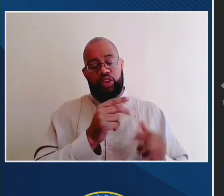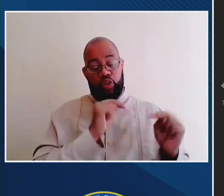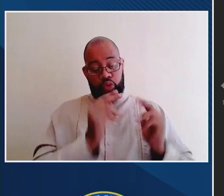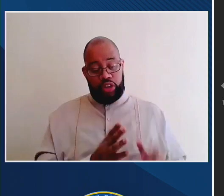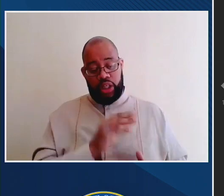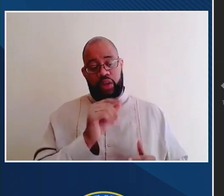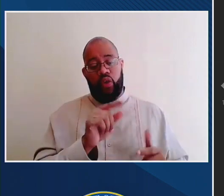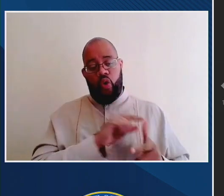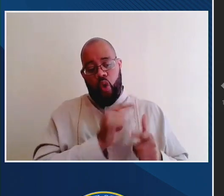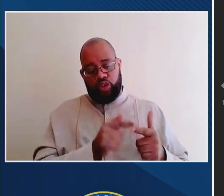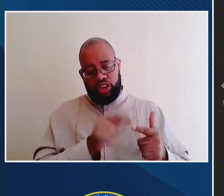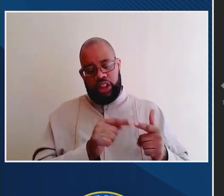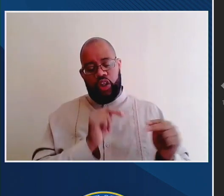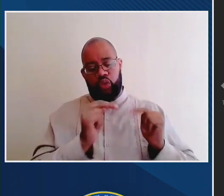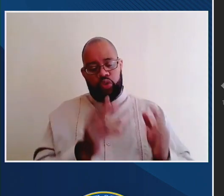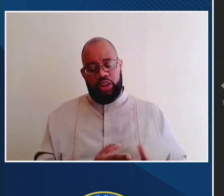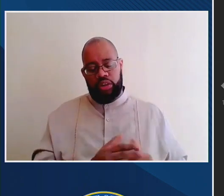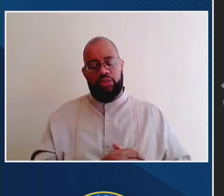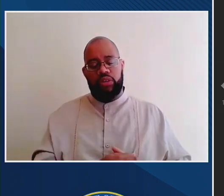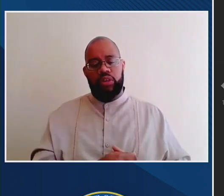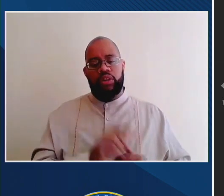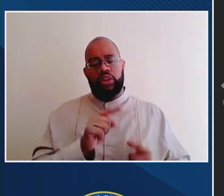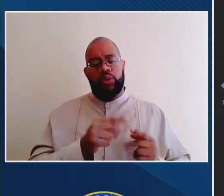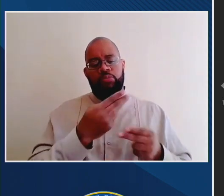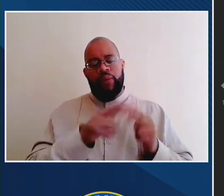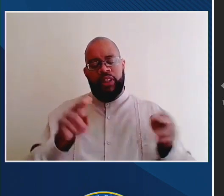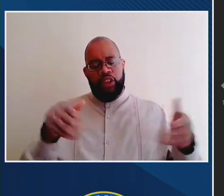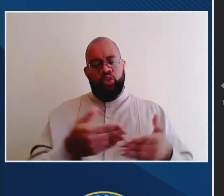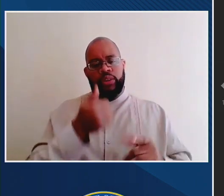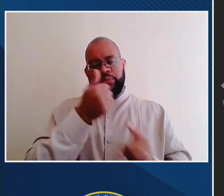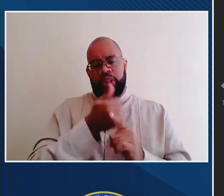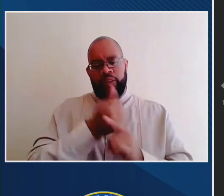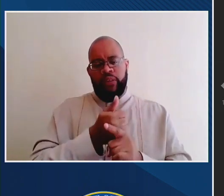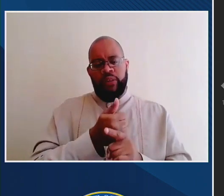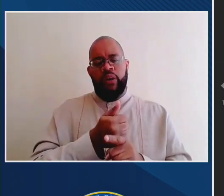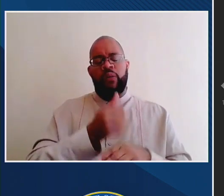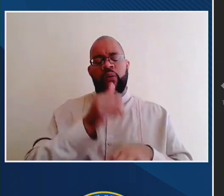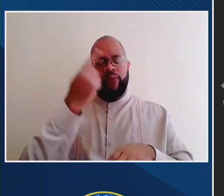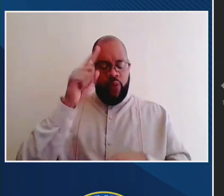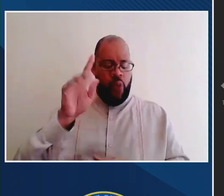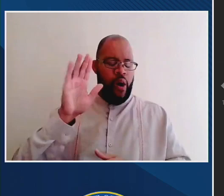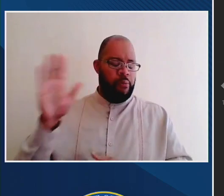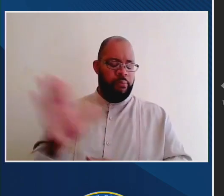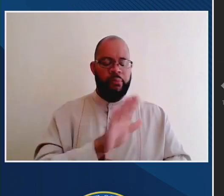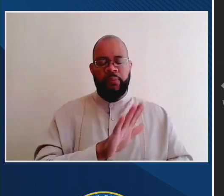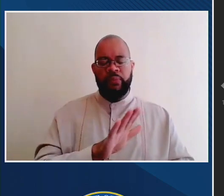negotiator to briefly introduce themselves on behalf of their constituency group.